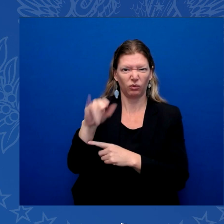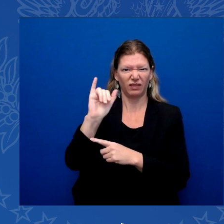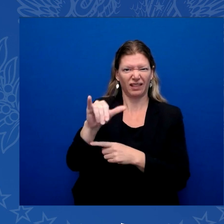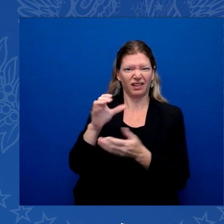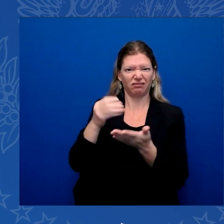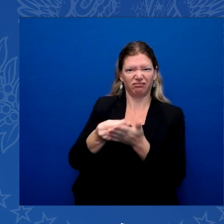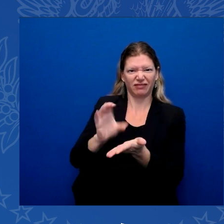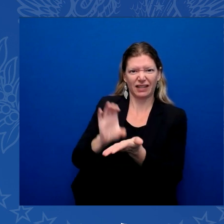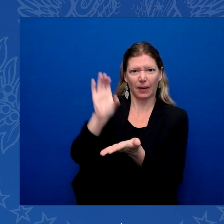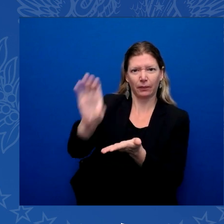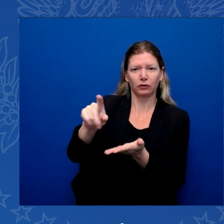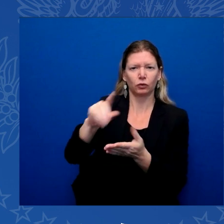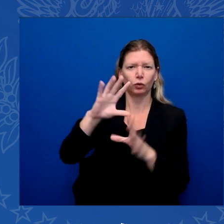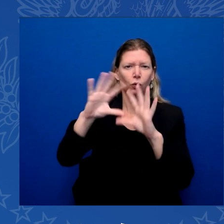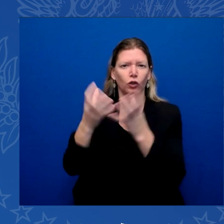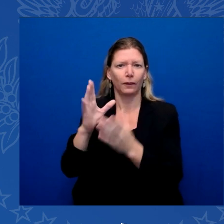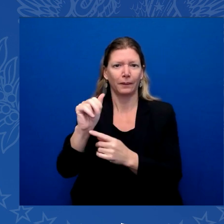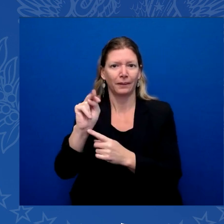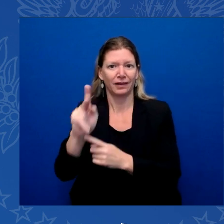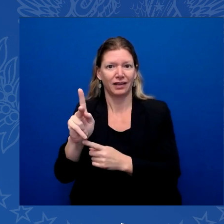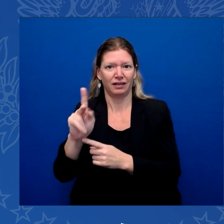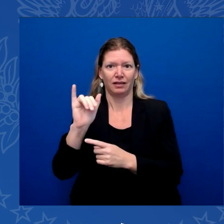which is the site of the activity here.